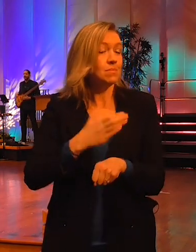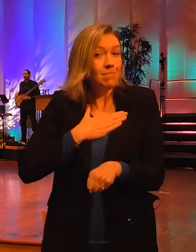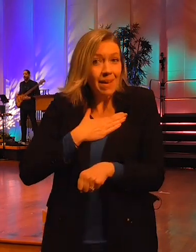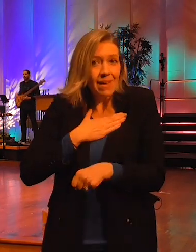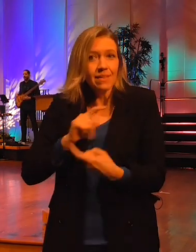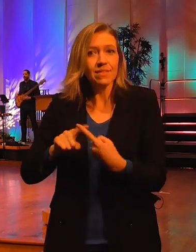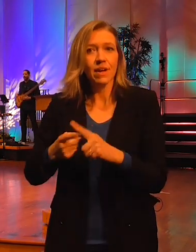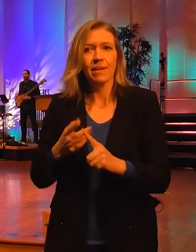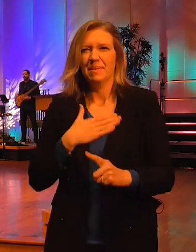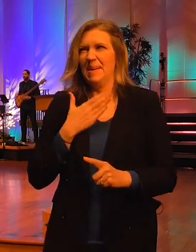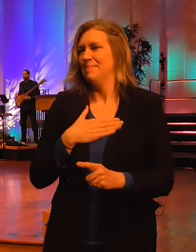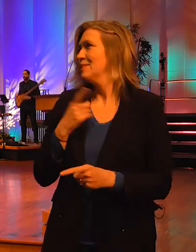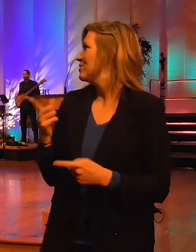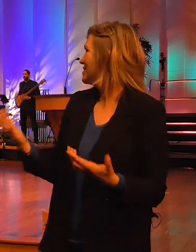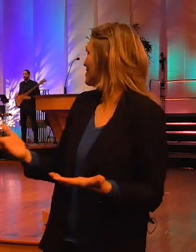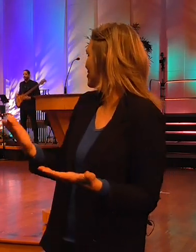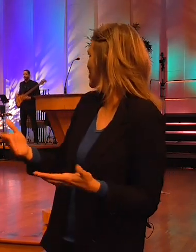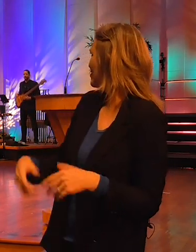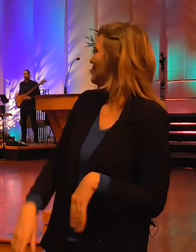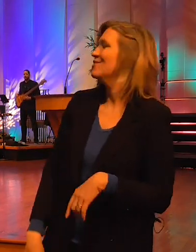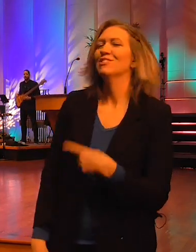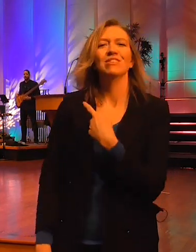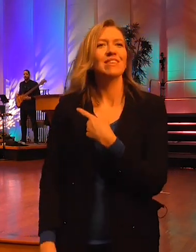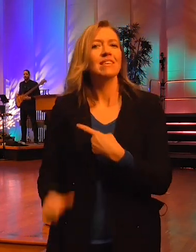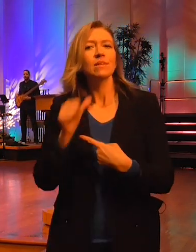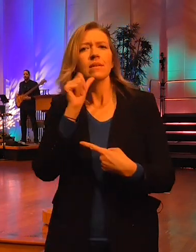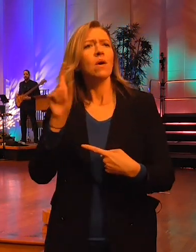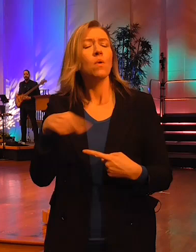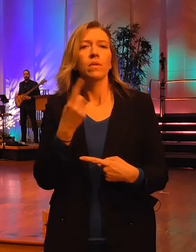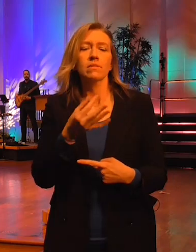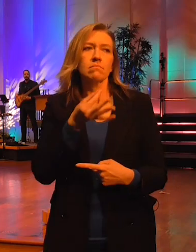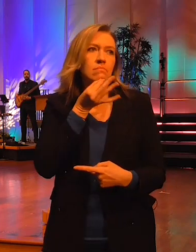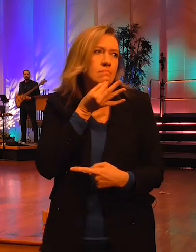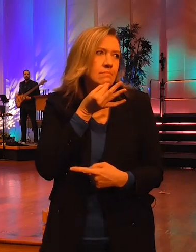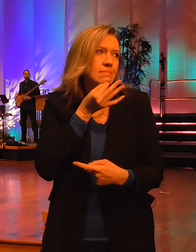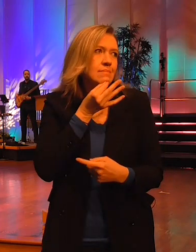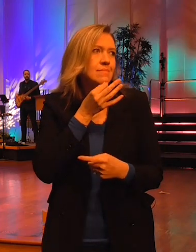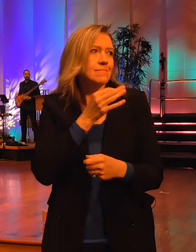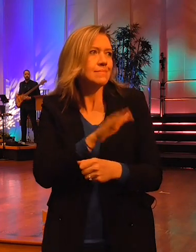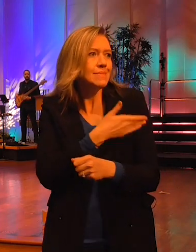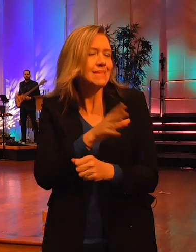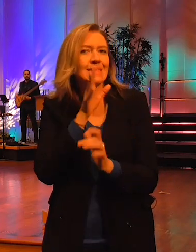you here Charles he's not only a great singer but he also has been involved with the boys and girls